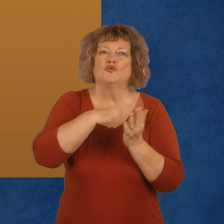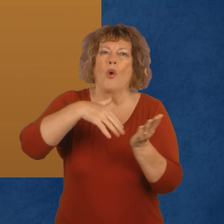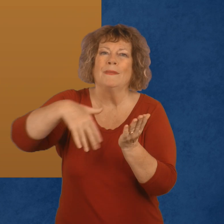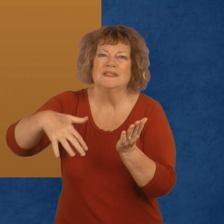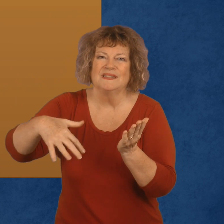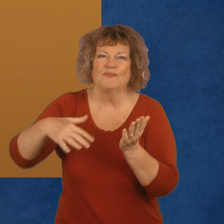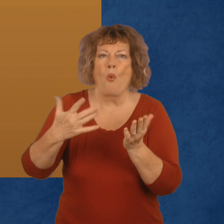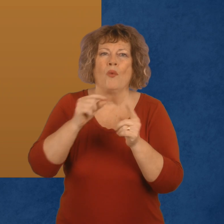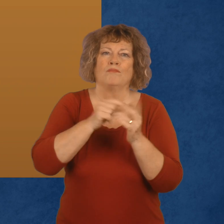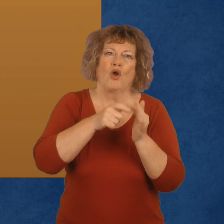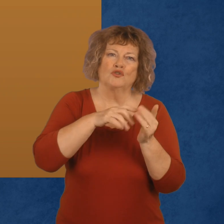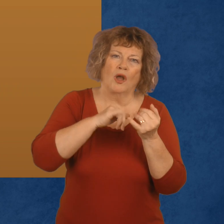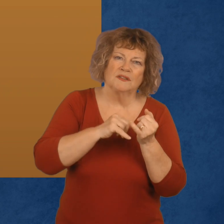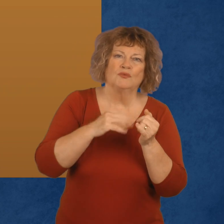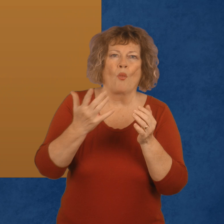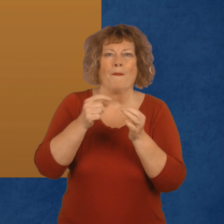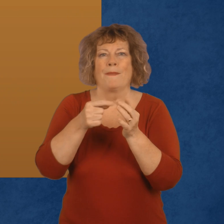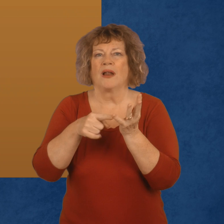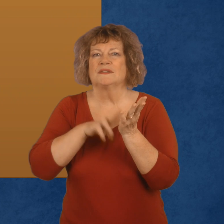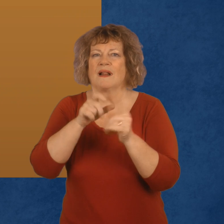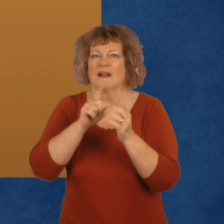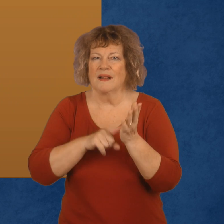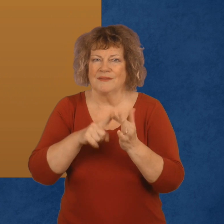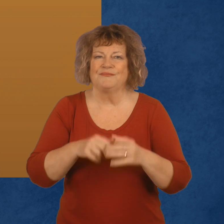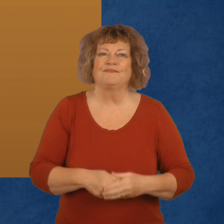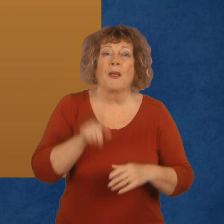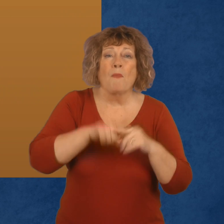In most cases, the employer puts together the file of documents,